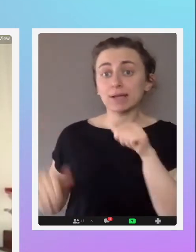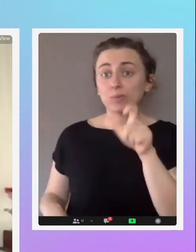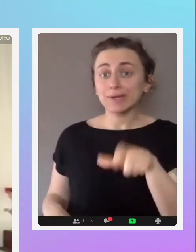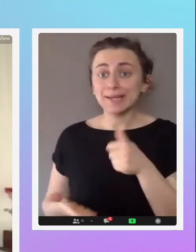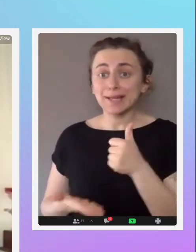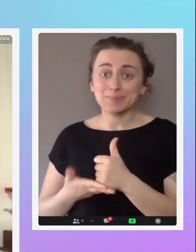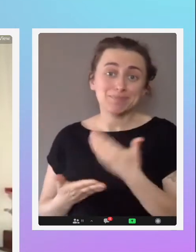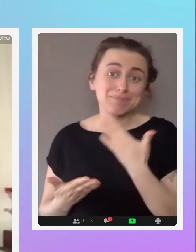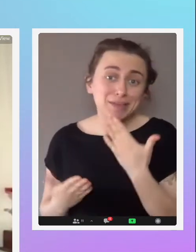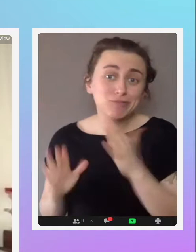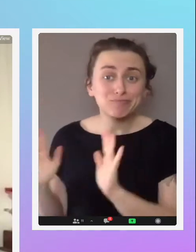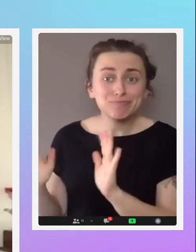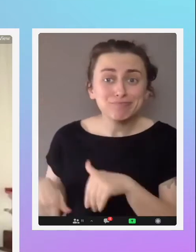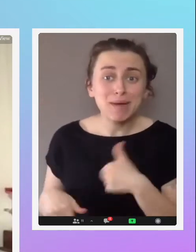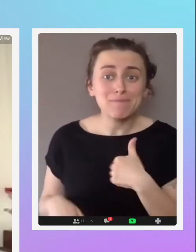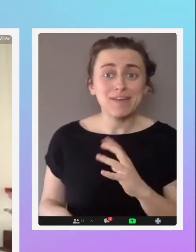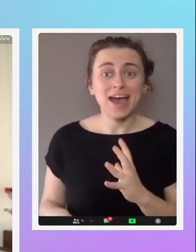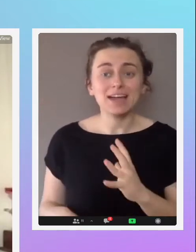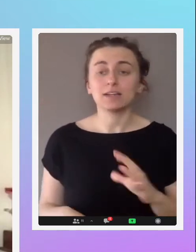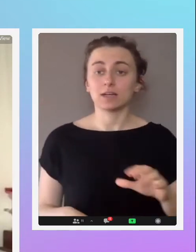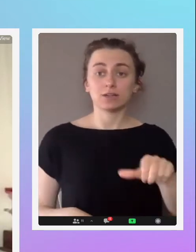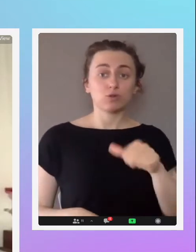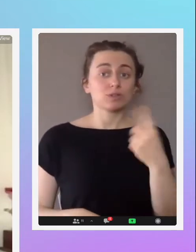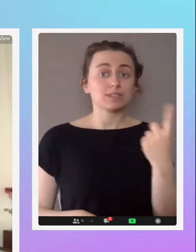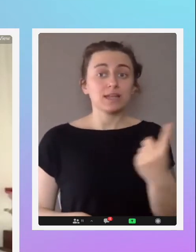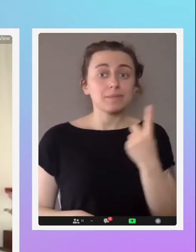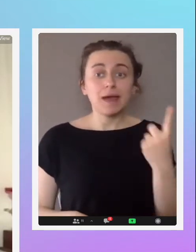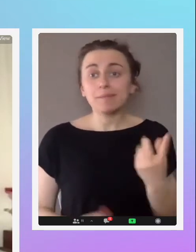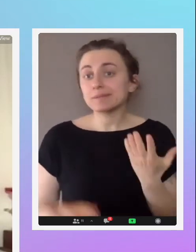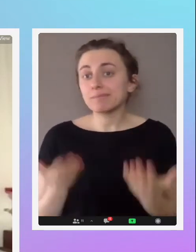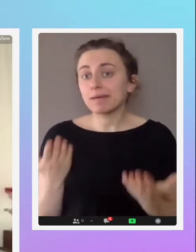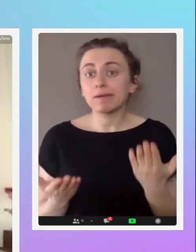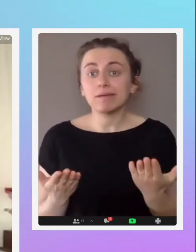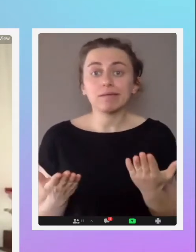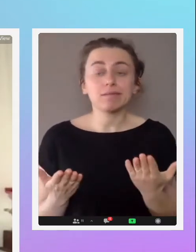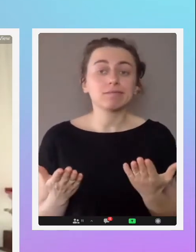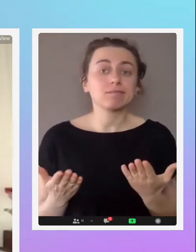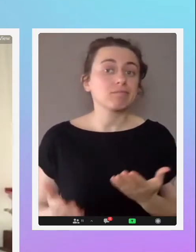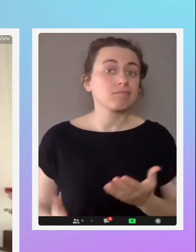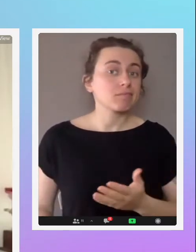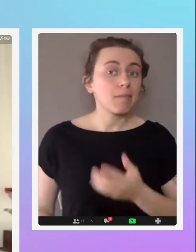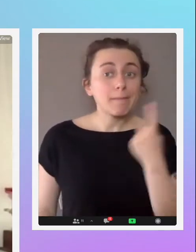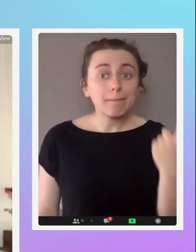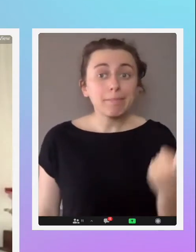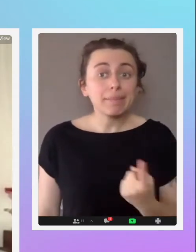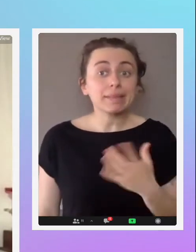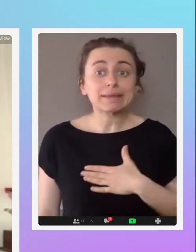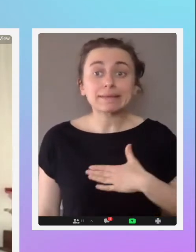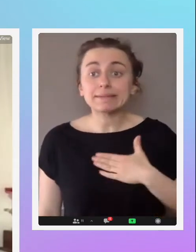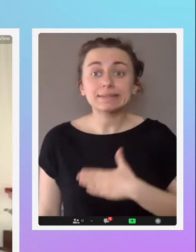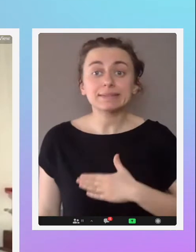And sometimes it might be, "please face me when you're speaking, because I'm speech reading or lip reading."